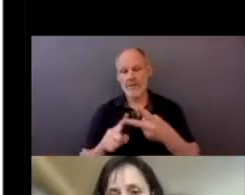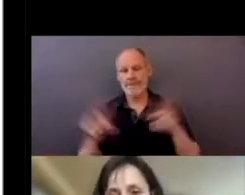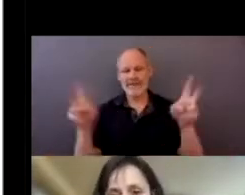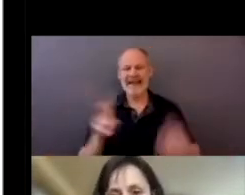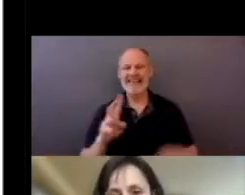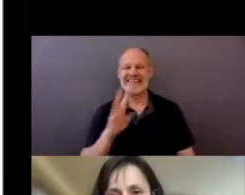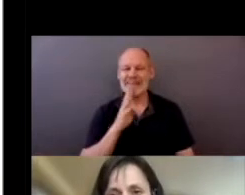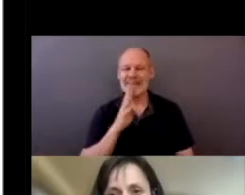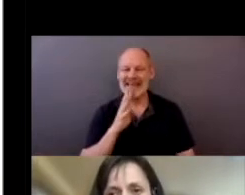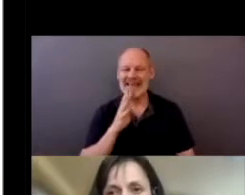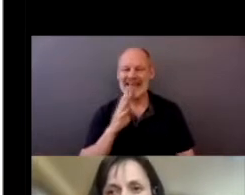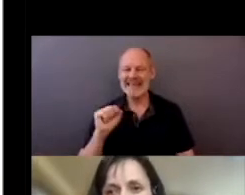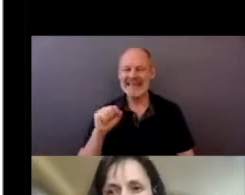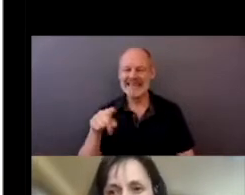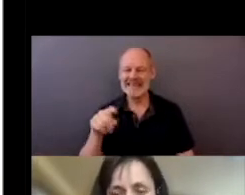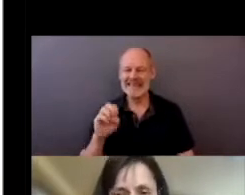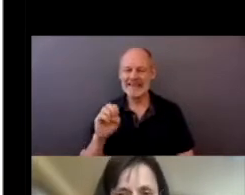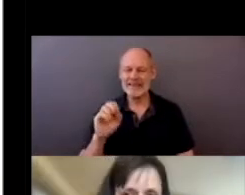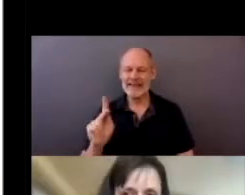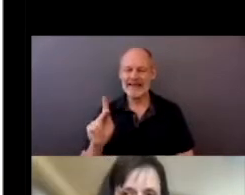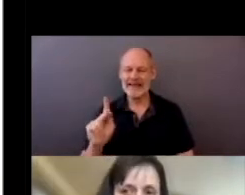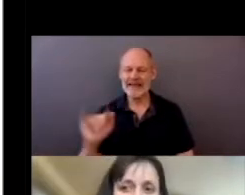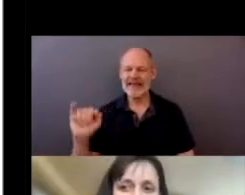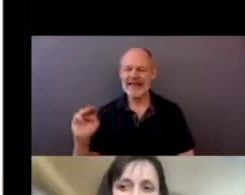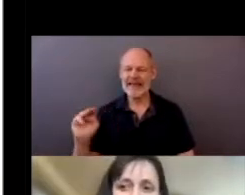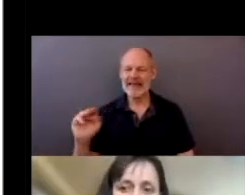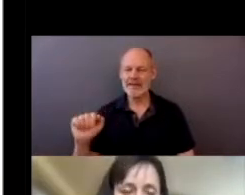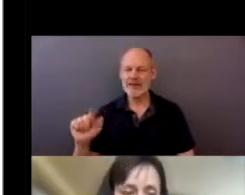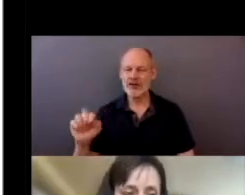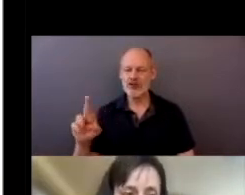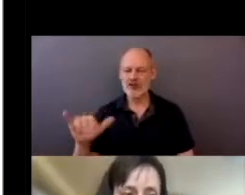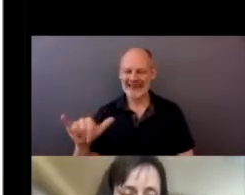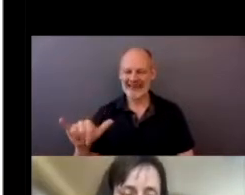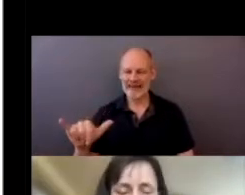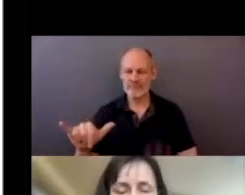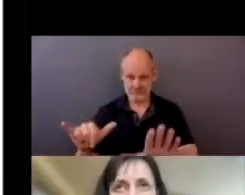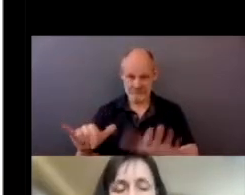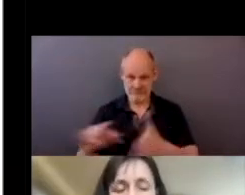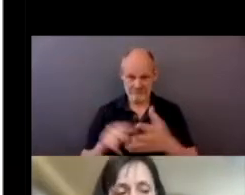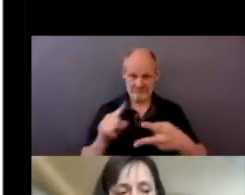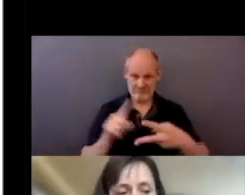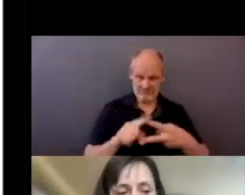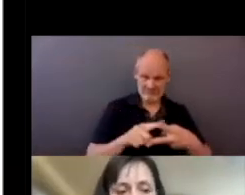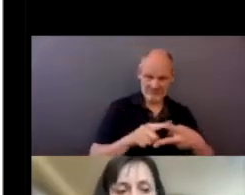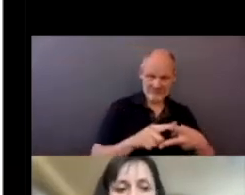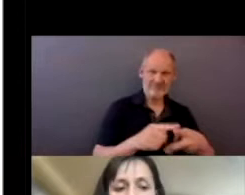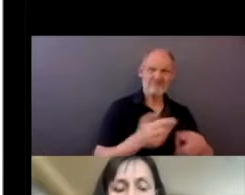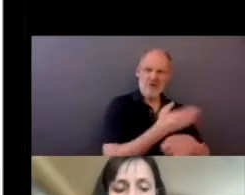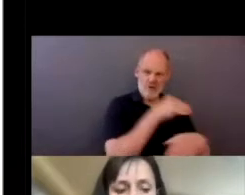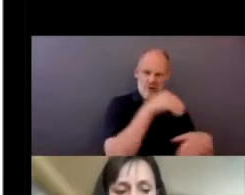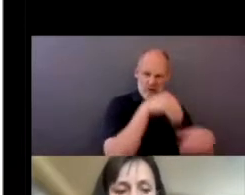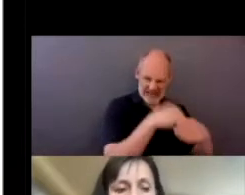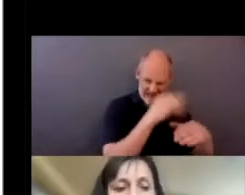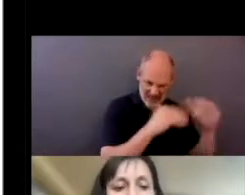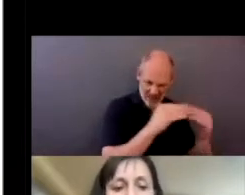closed last spring. One program that translated from in-gallery to online and one program